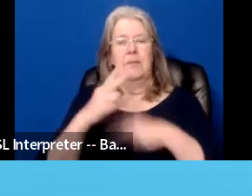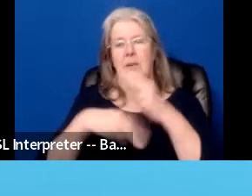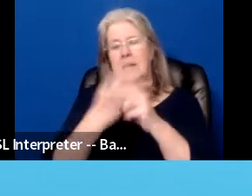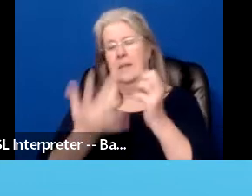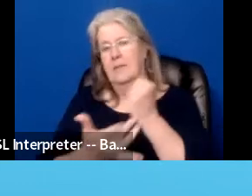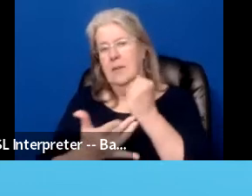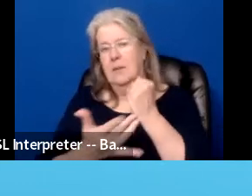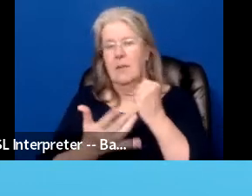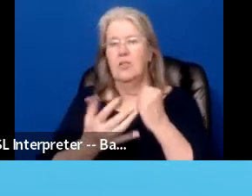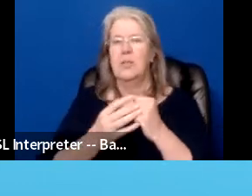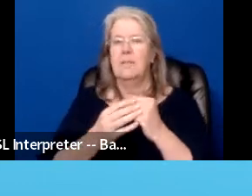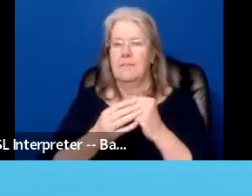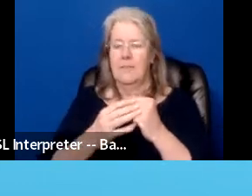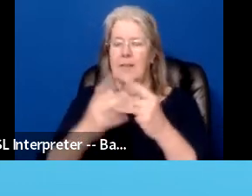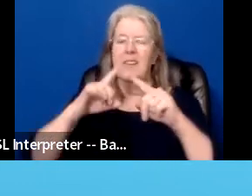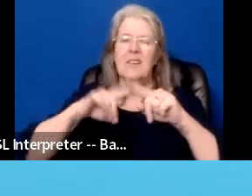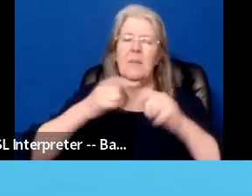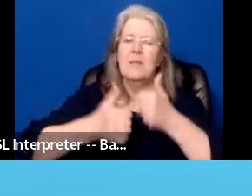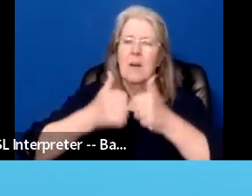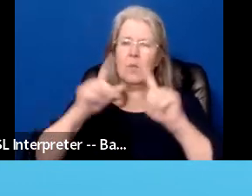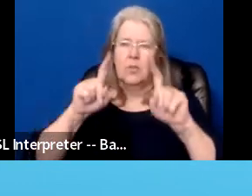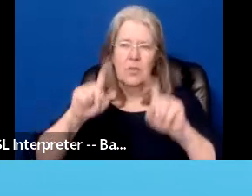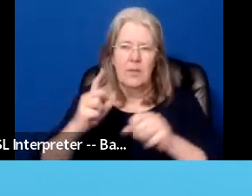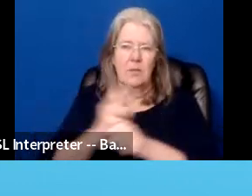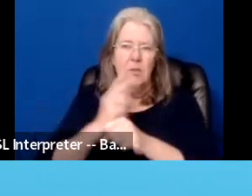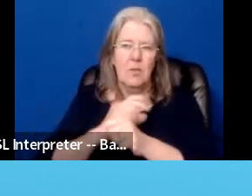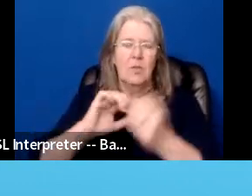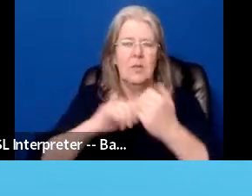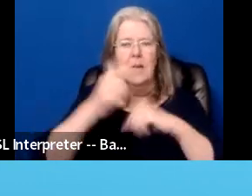it kind of depends on which test you get how long it takes for the test to run.